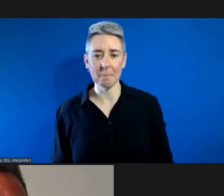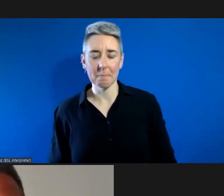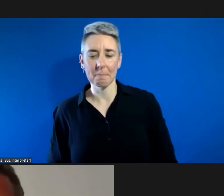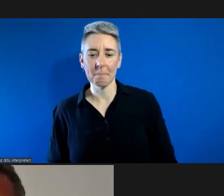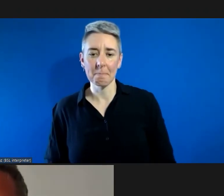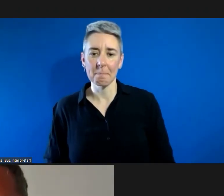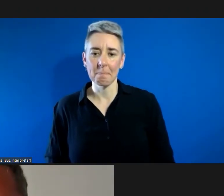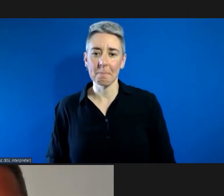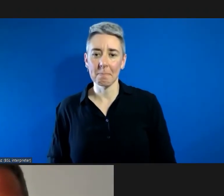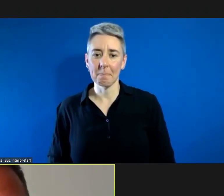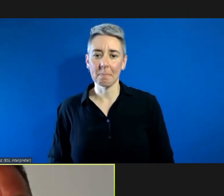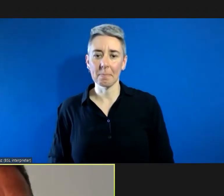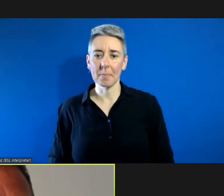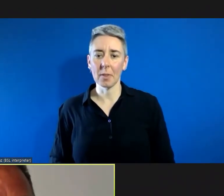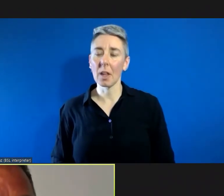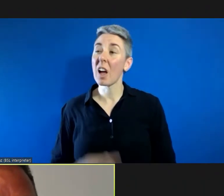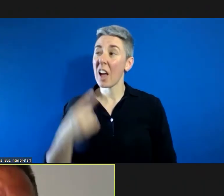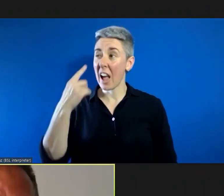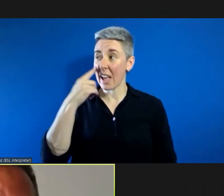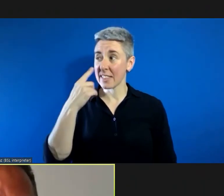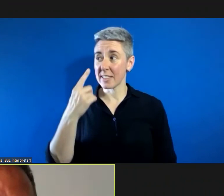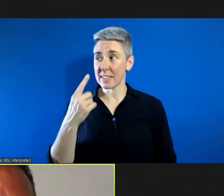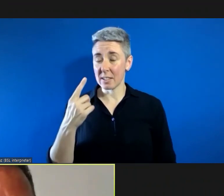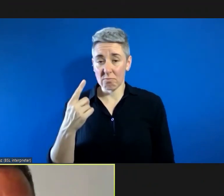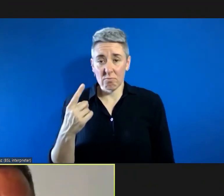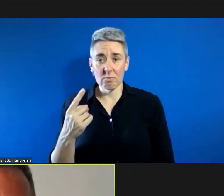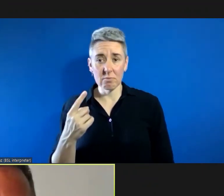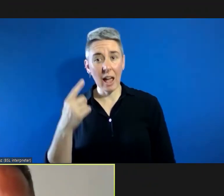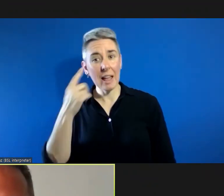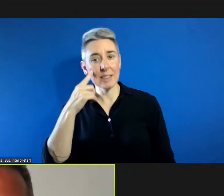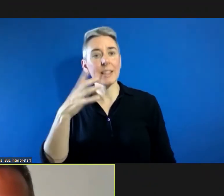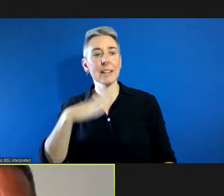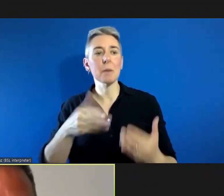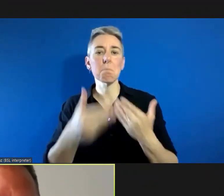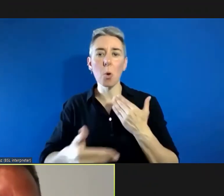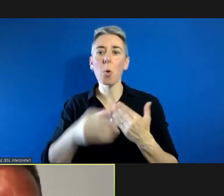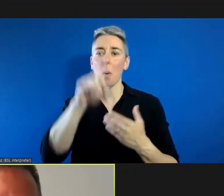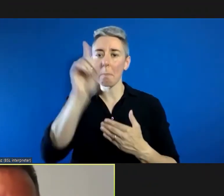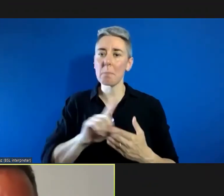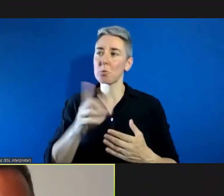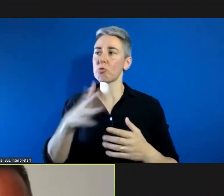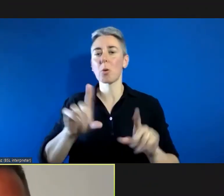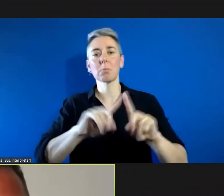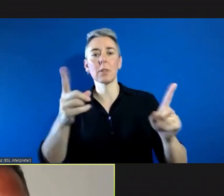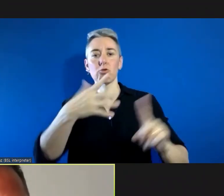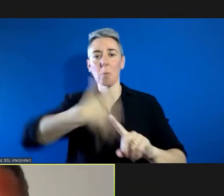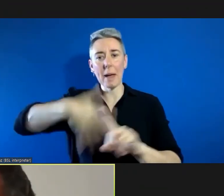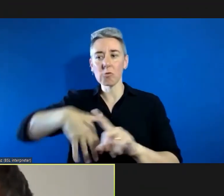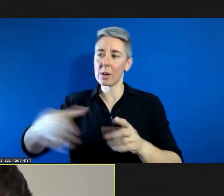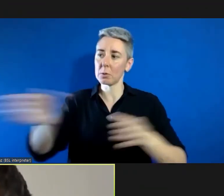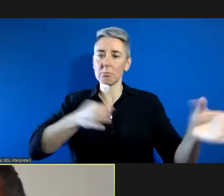Joe: I think we just need to get more people from different backgrounds coming to university. But